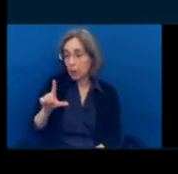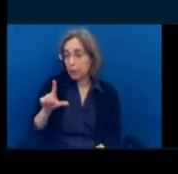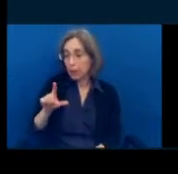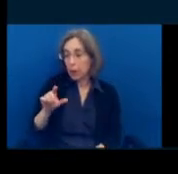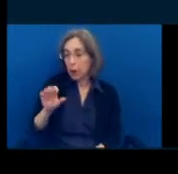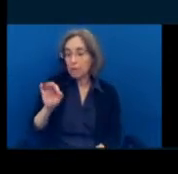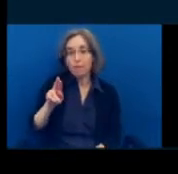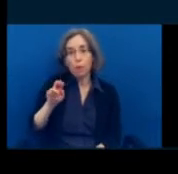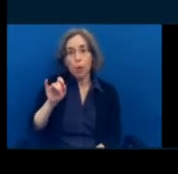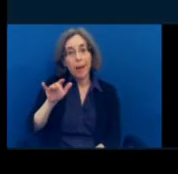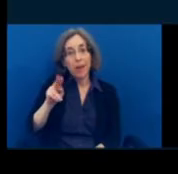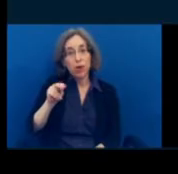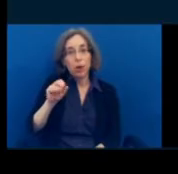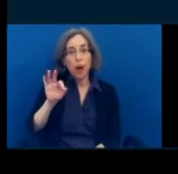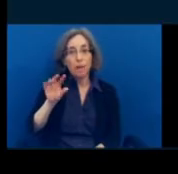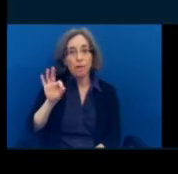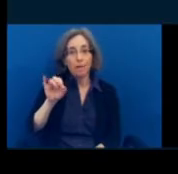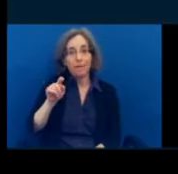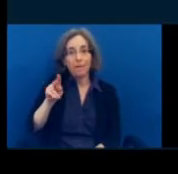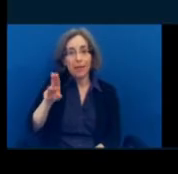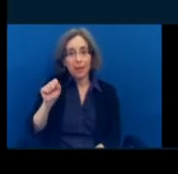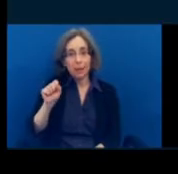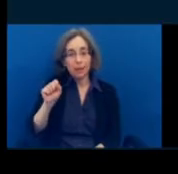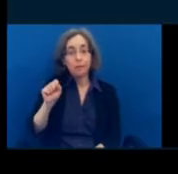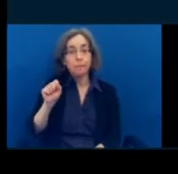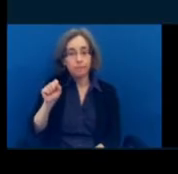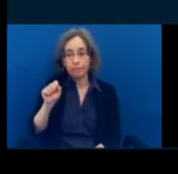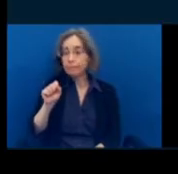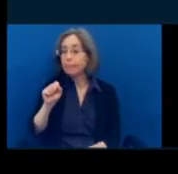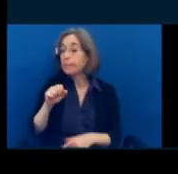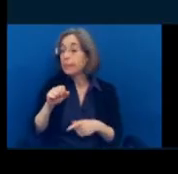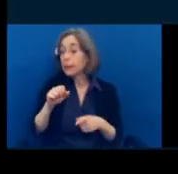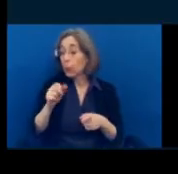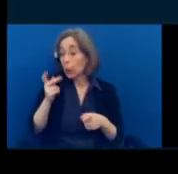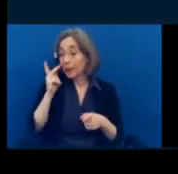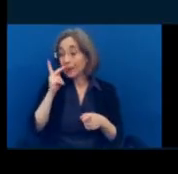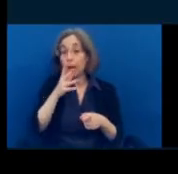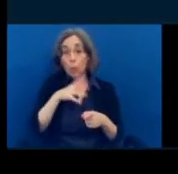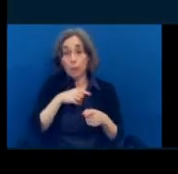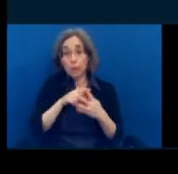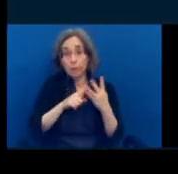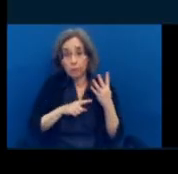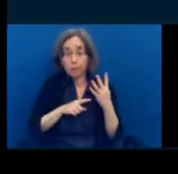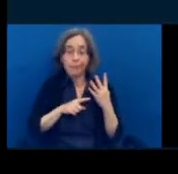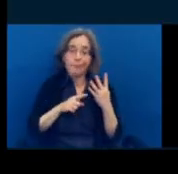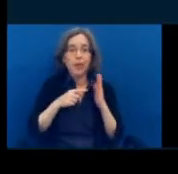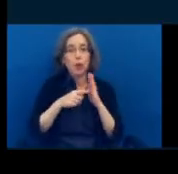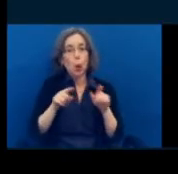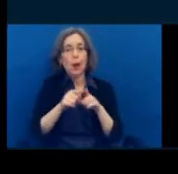FETUS FROM 1986, FOCUSES ON FETAL DEVELOPMENT AND ALSO WOMBS THAT UNFOLD AND FLOWER.